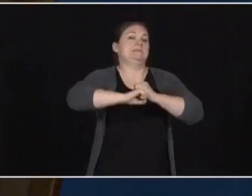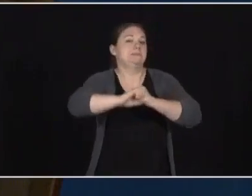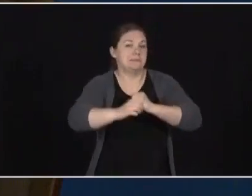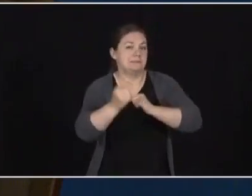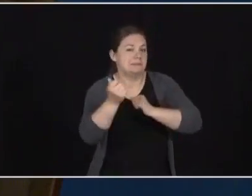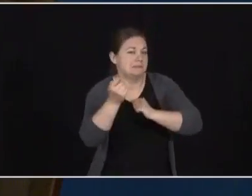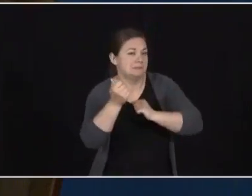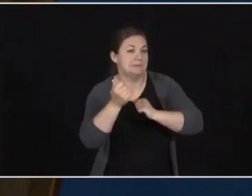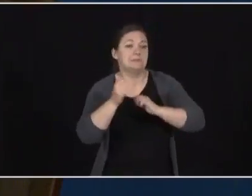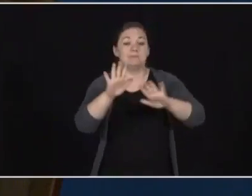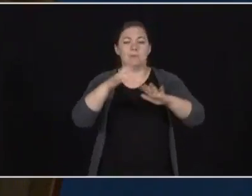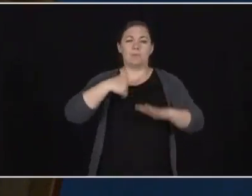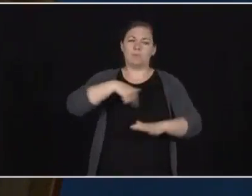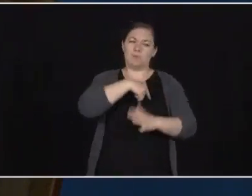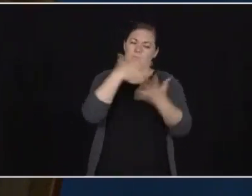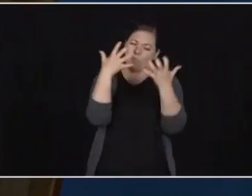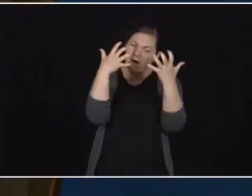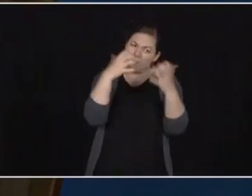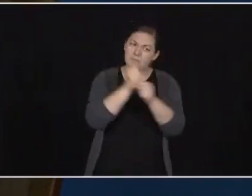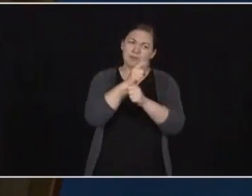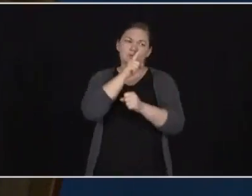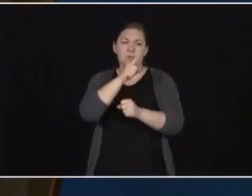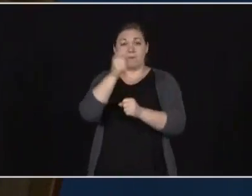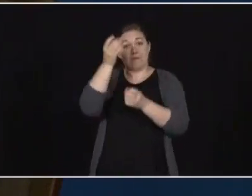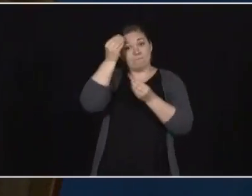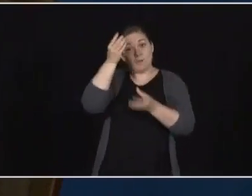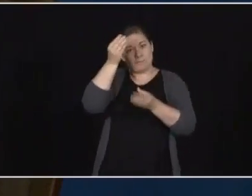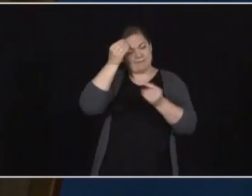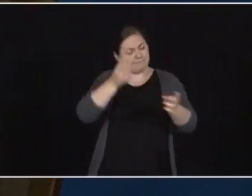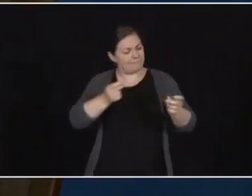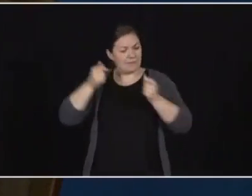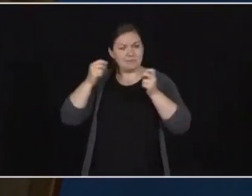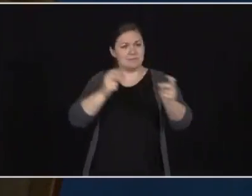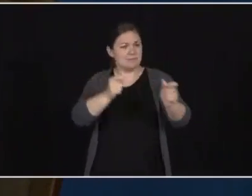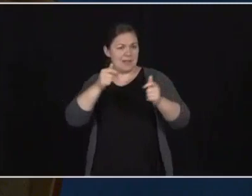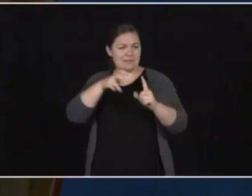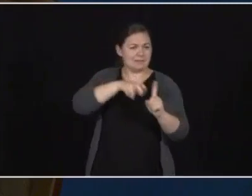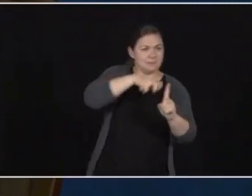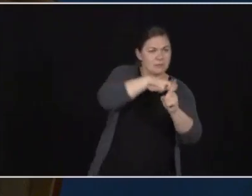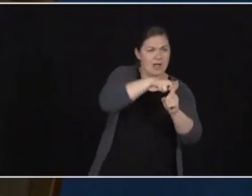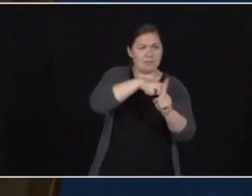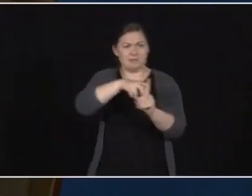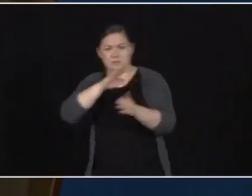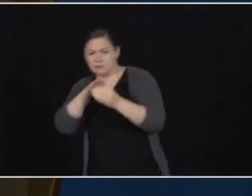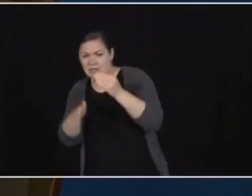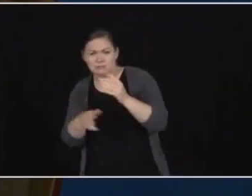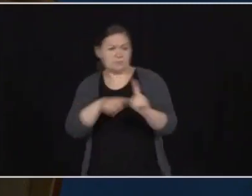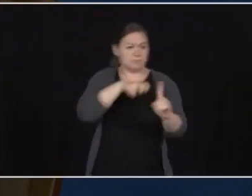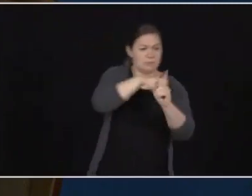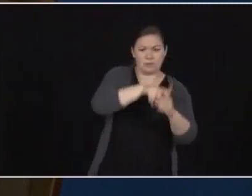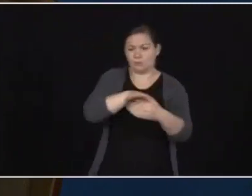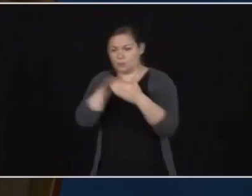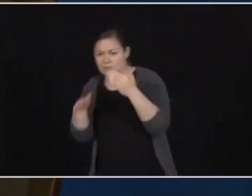is at least 80% of the time and turnaround time is two days or less. Depending on our volumes and if things are going